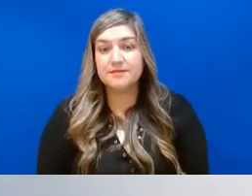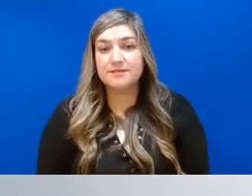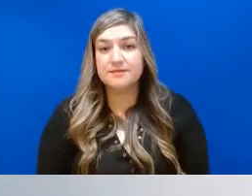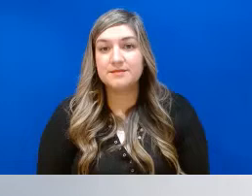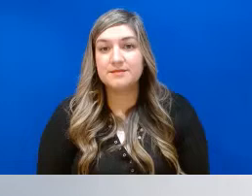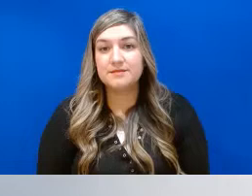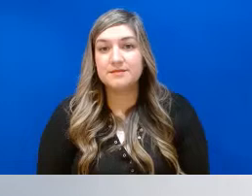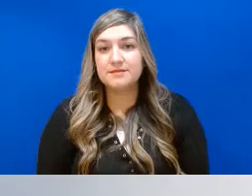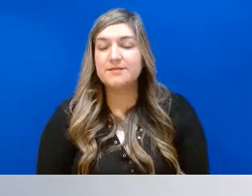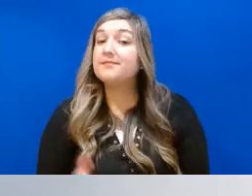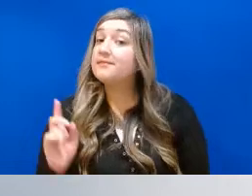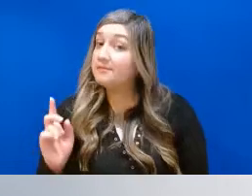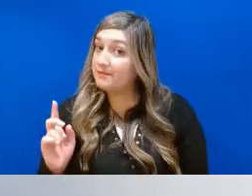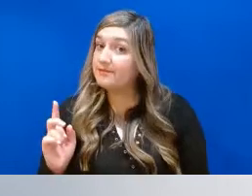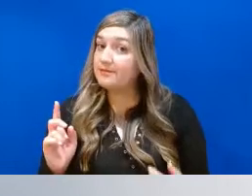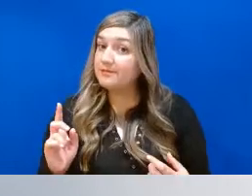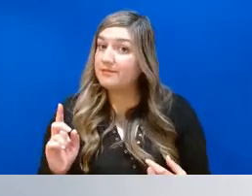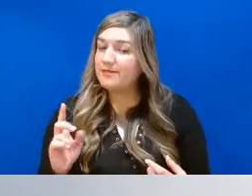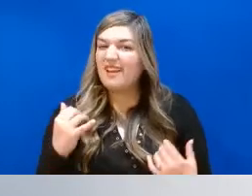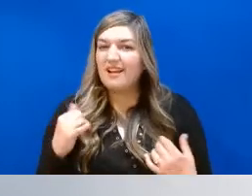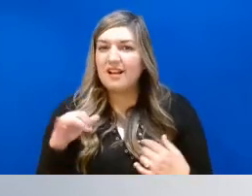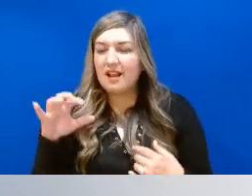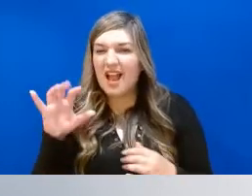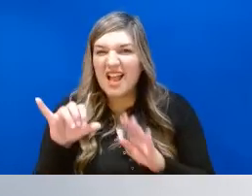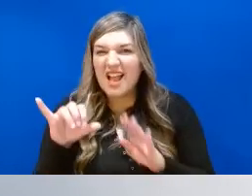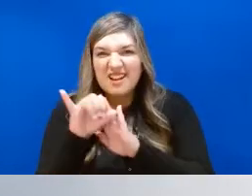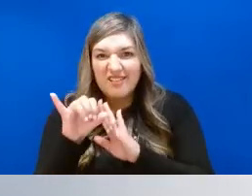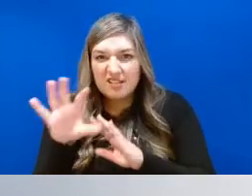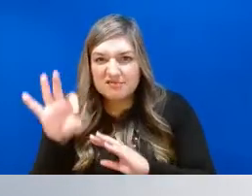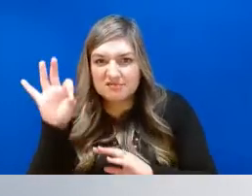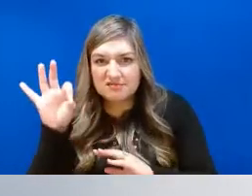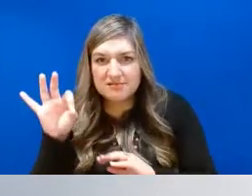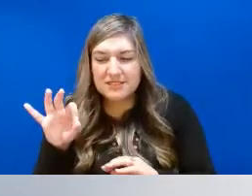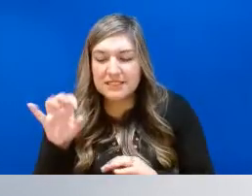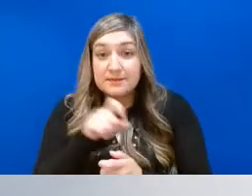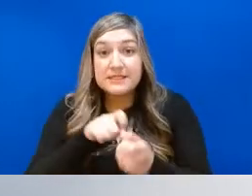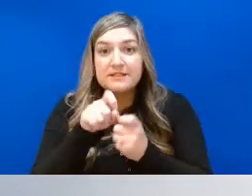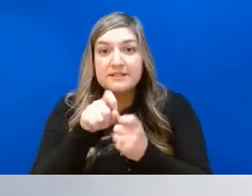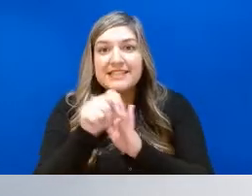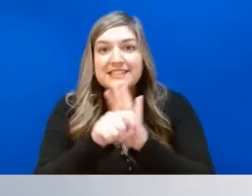Then you'd like to identify a specific time when you felt proud and fulfilled